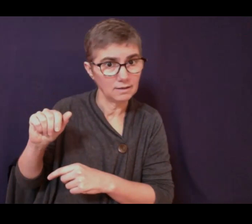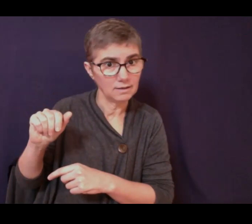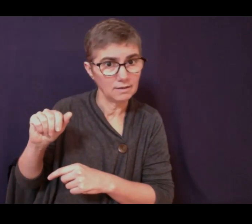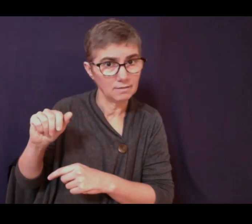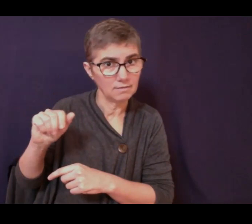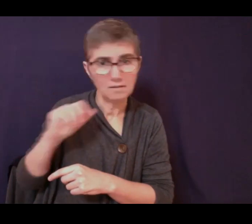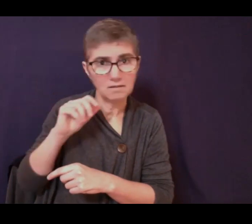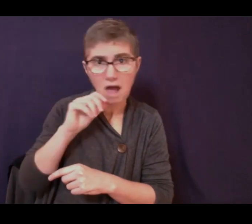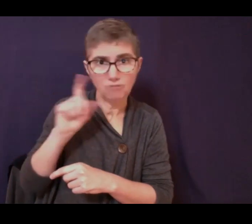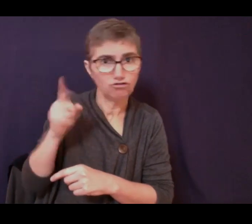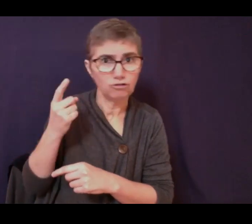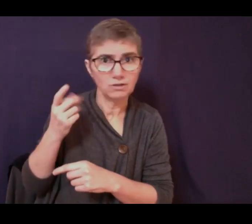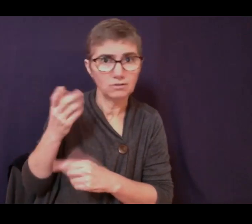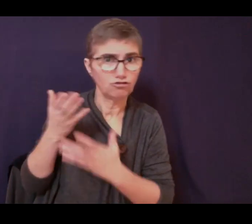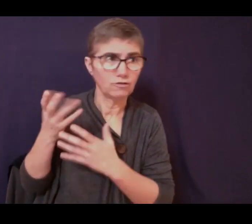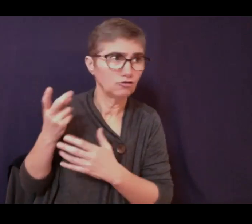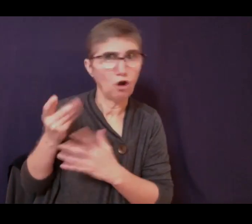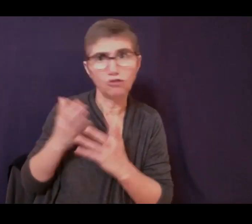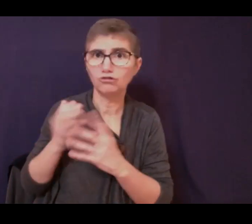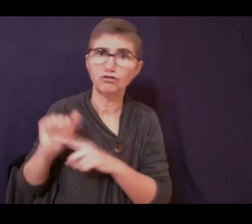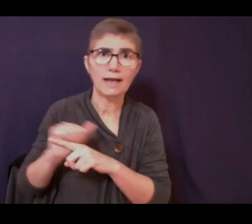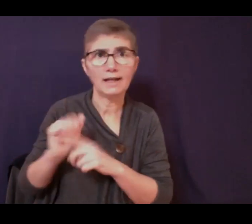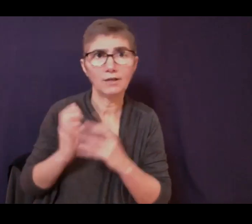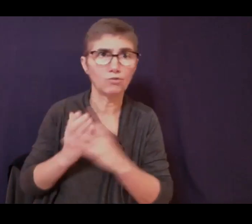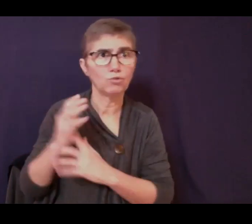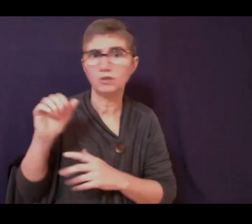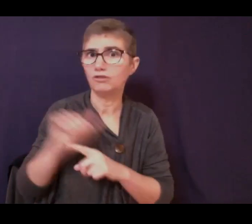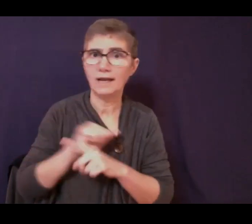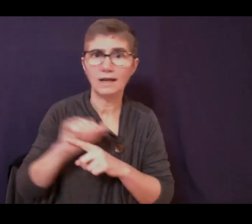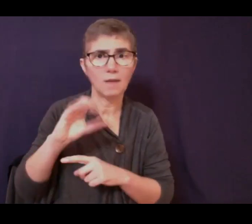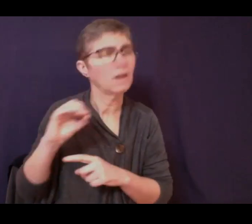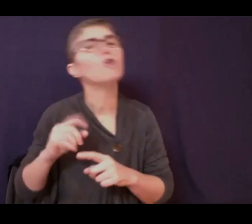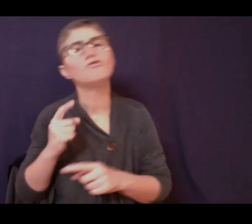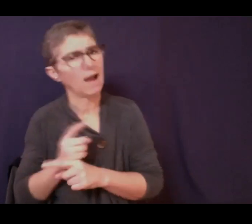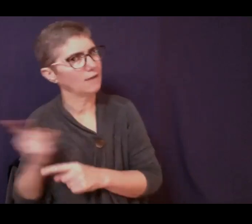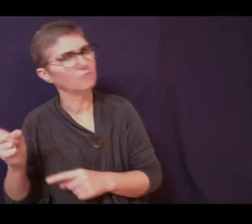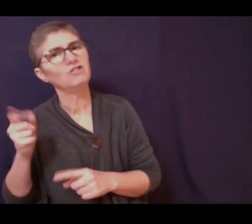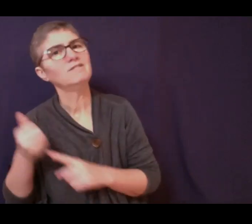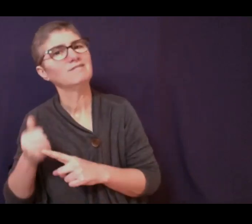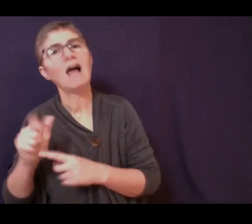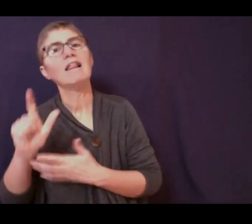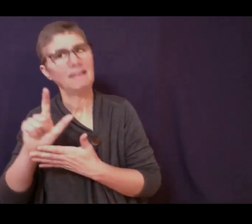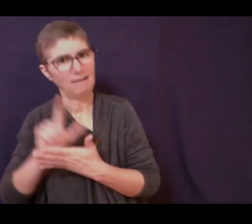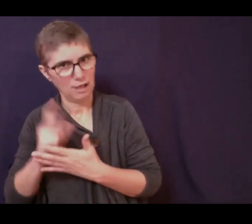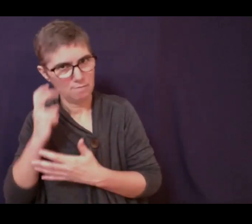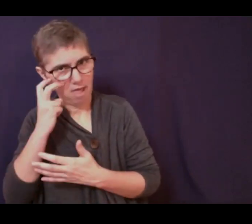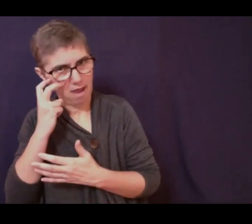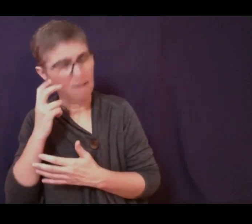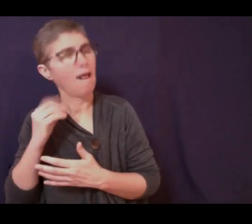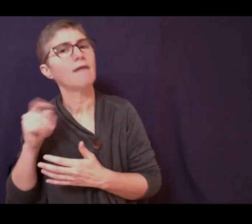the training companies correct okay she she's legally blind and she's on a waiting list then